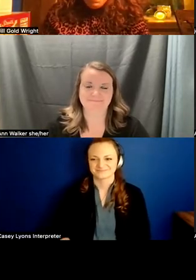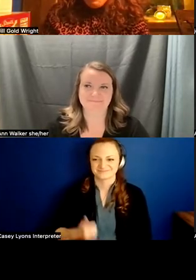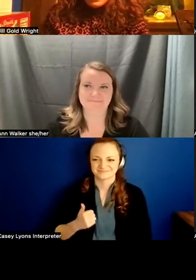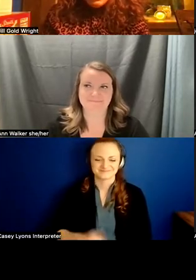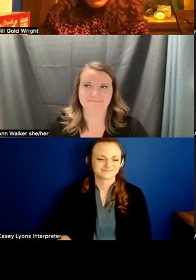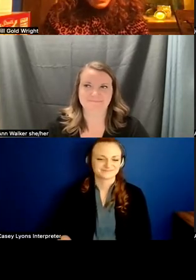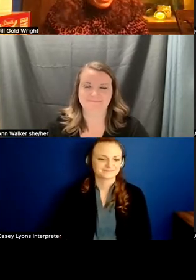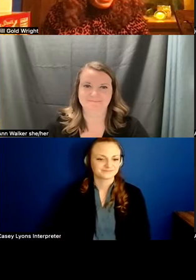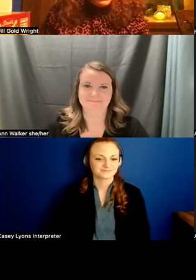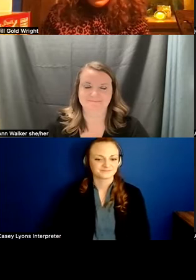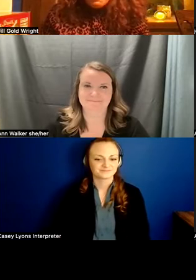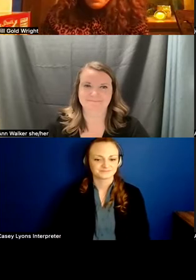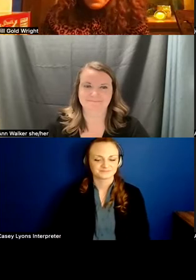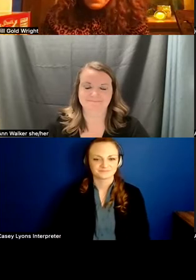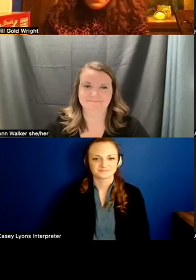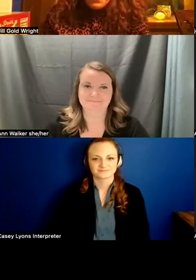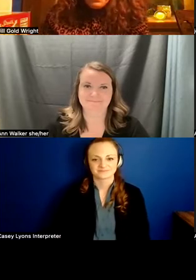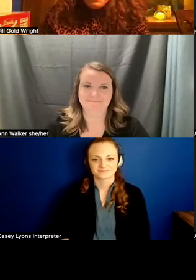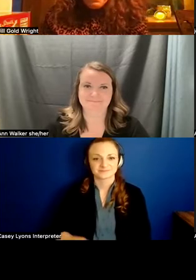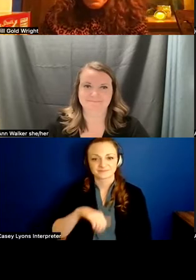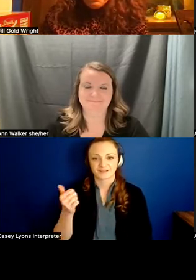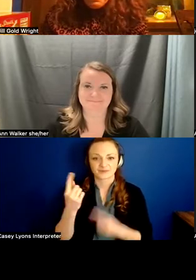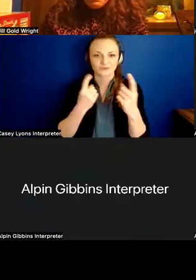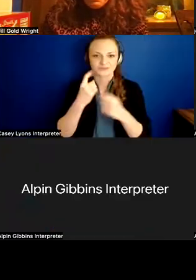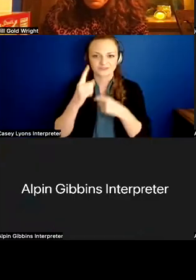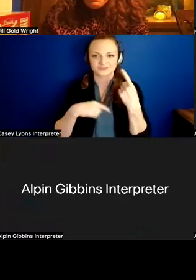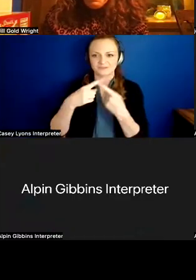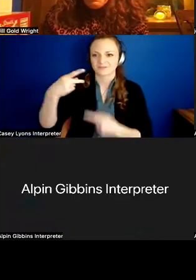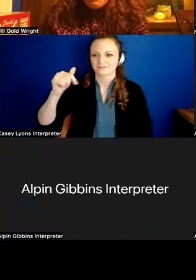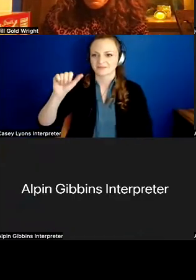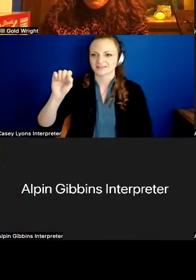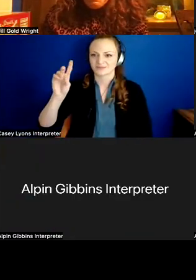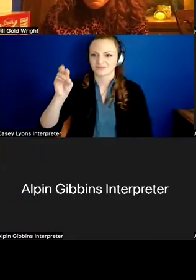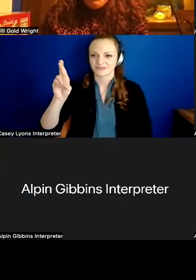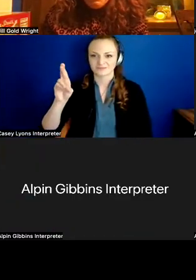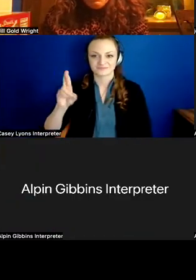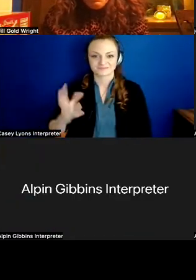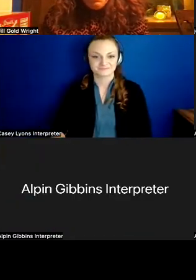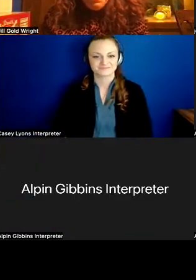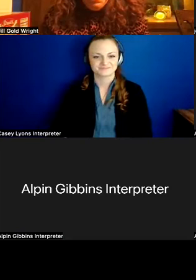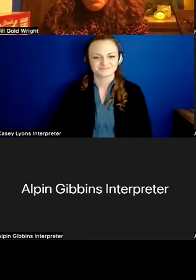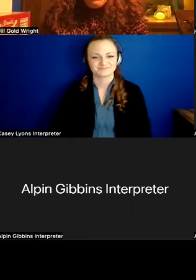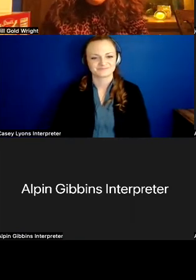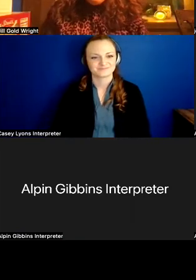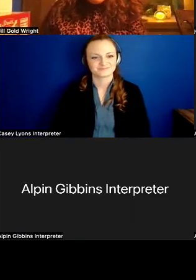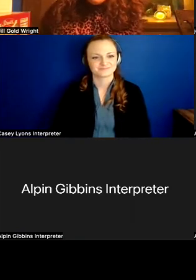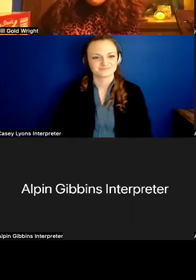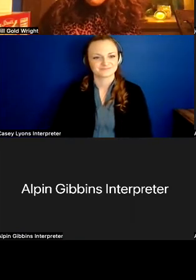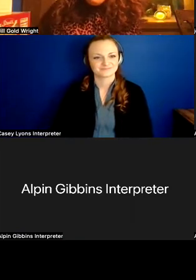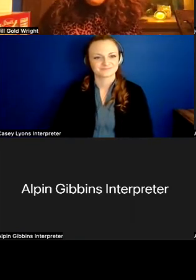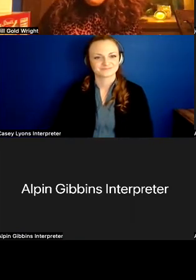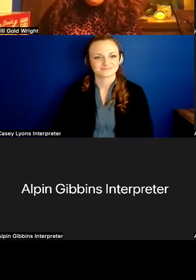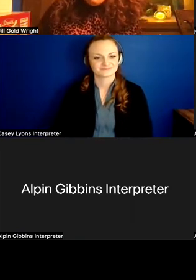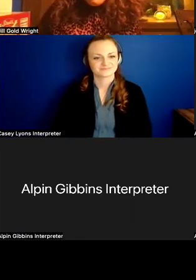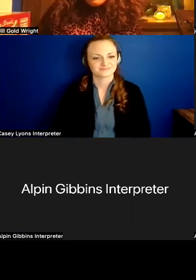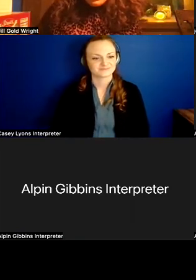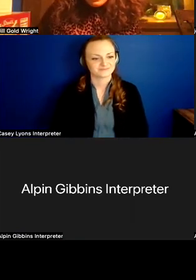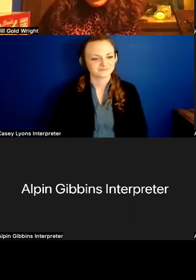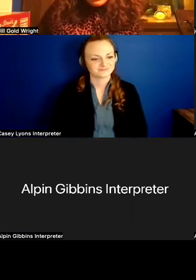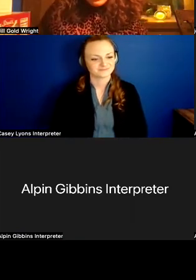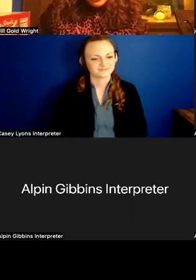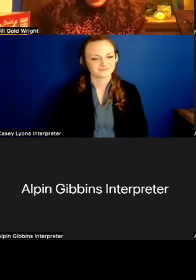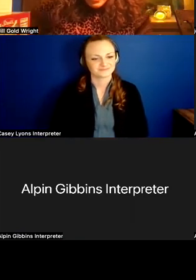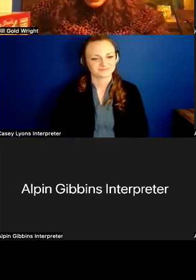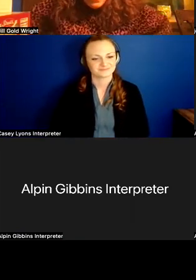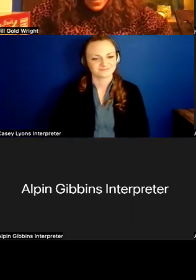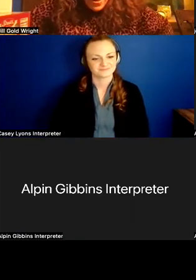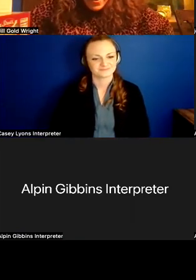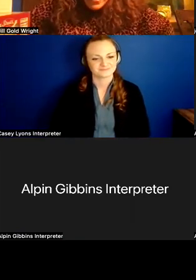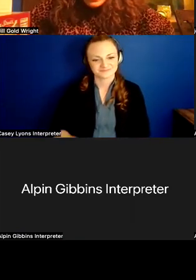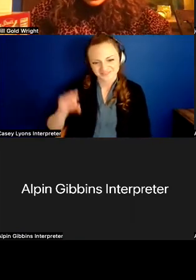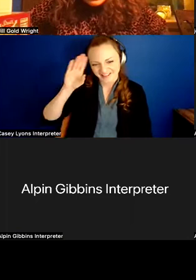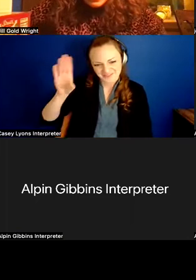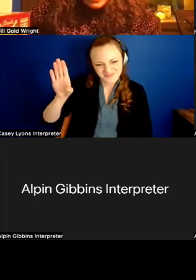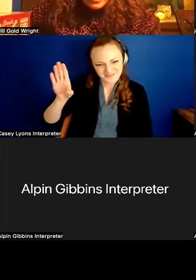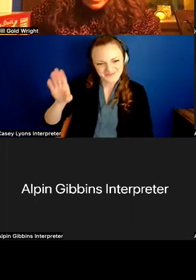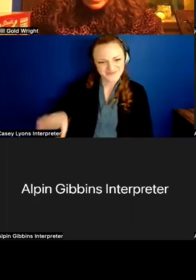about Passover that I can answer.